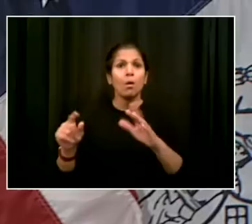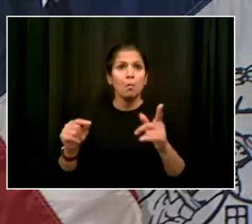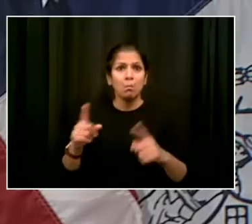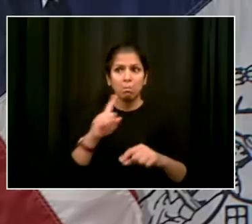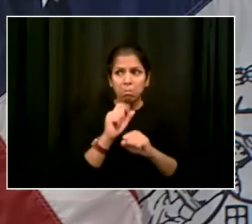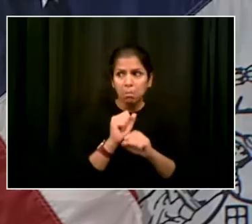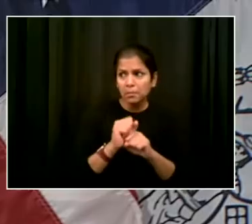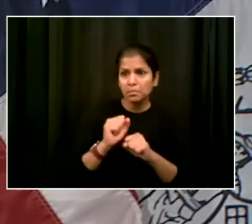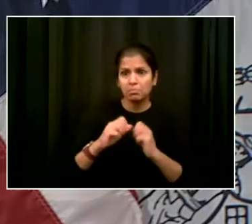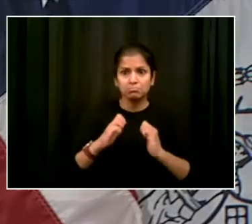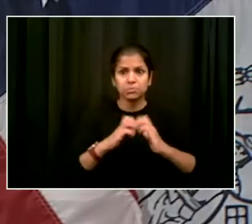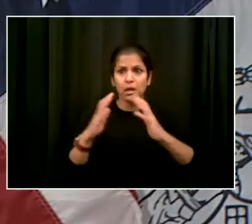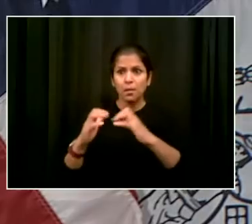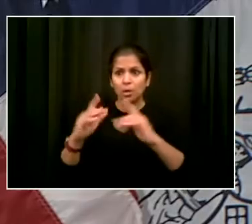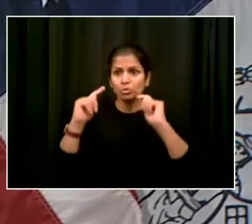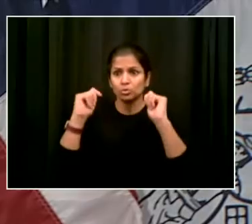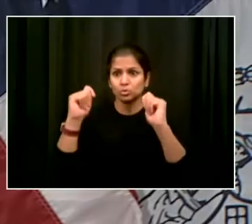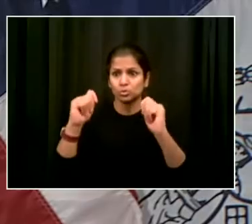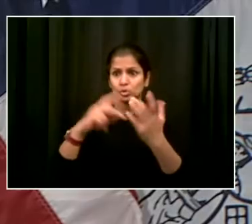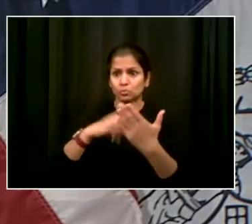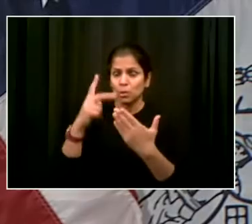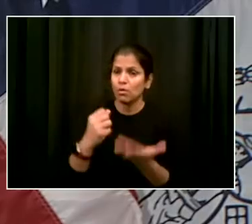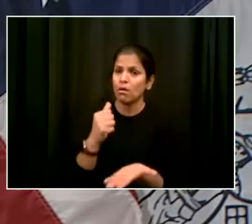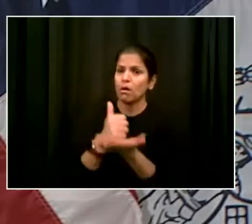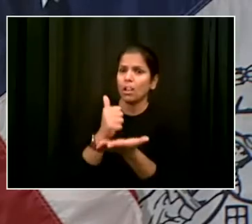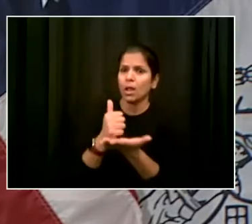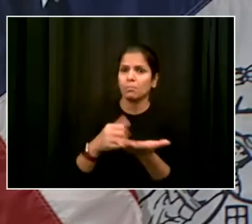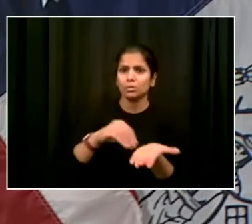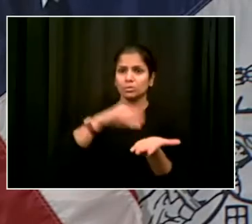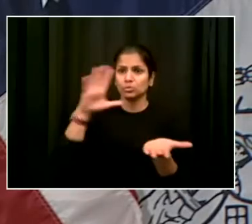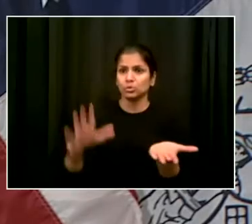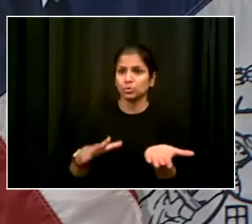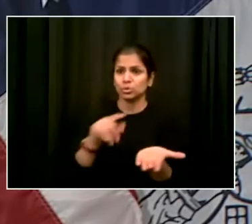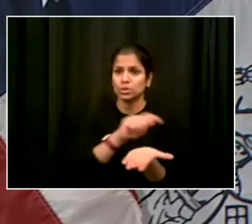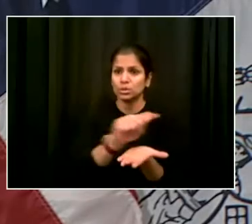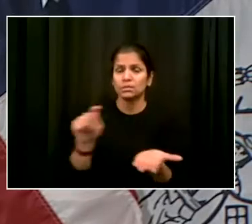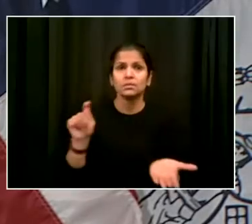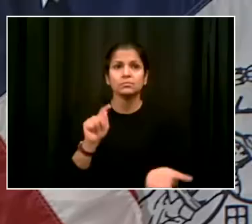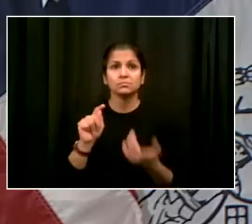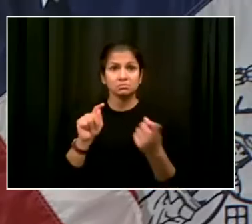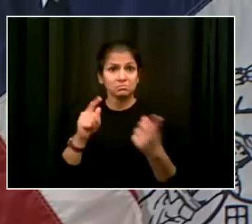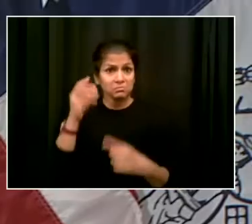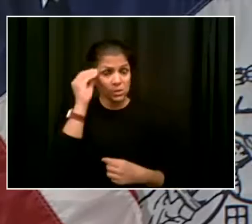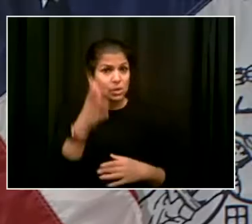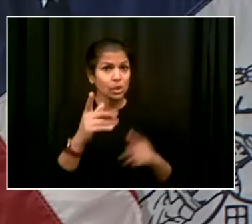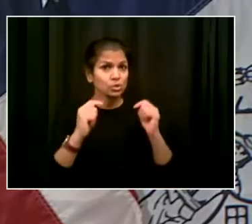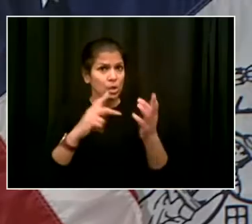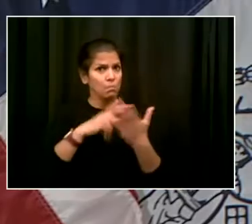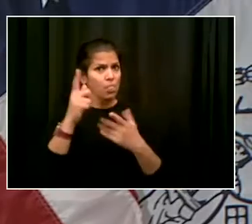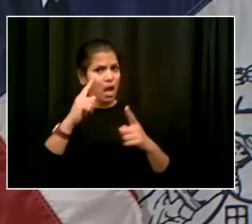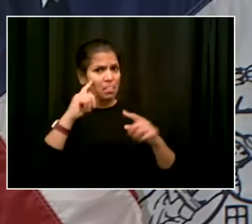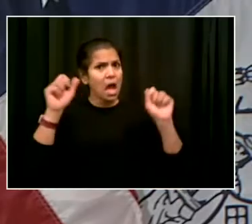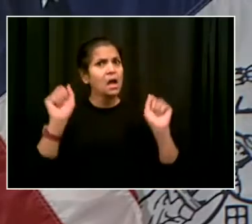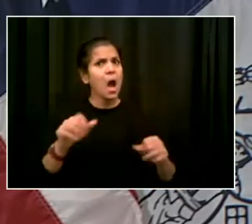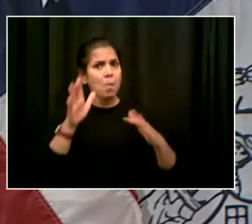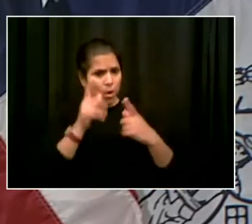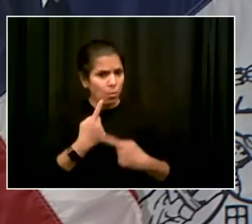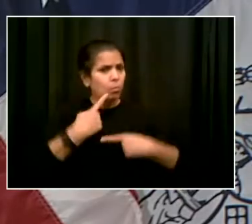SURE THERE'S A WHOLE LOT T OF EVIDENCE ABOUT HOW HELPFUL THAT IS FOR STUDENTS WHILE WE KNOW